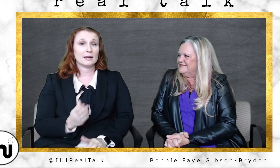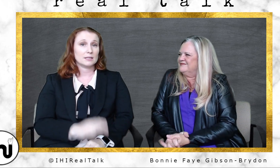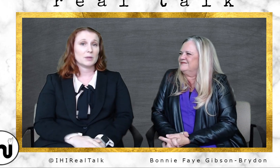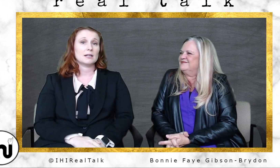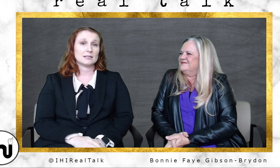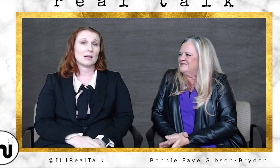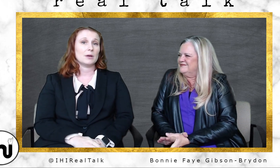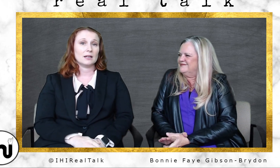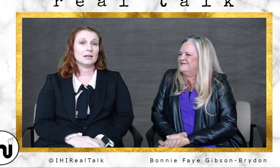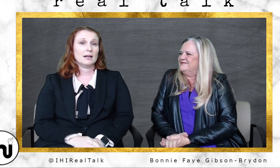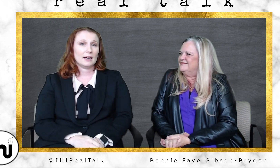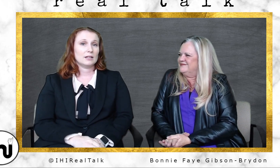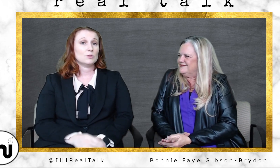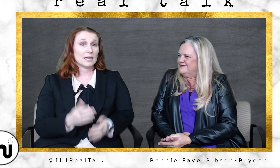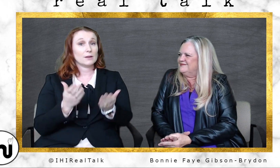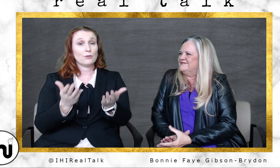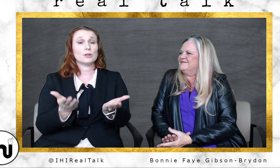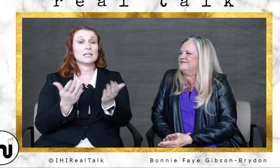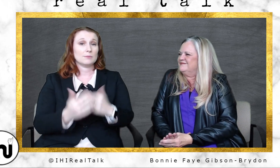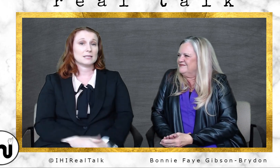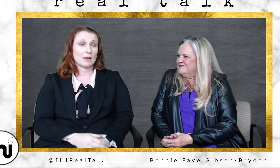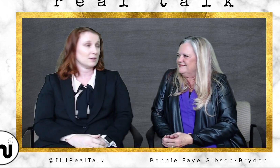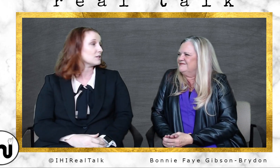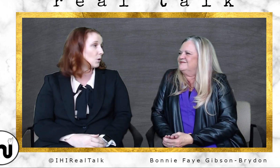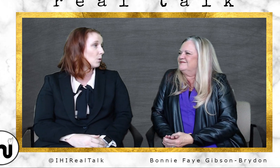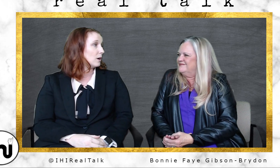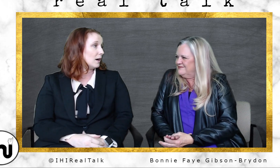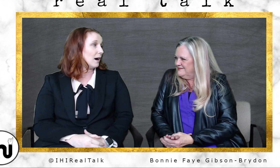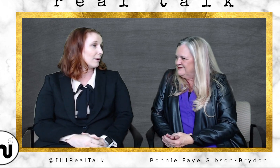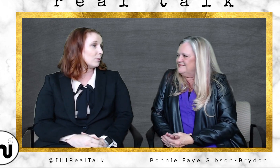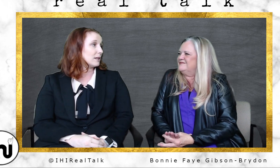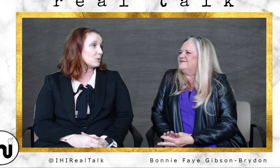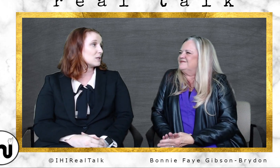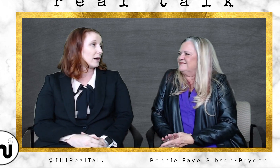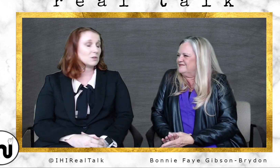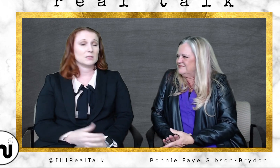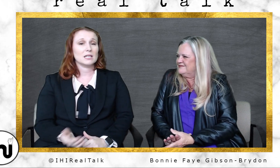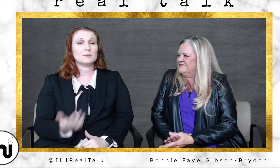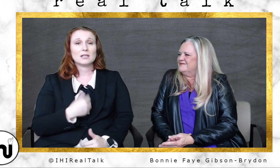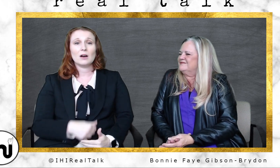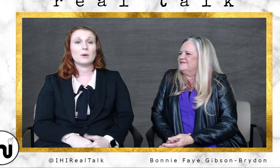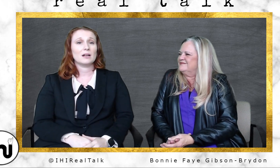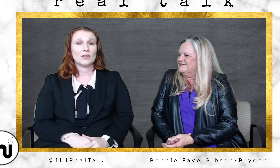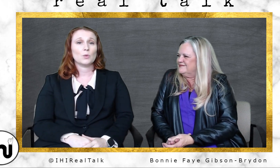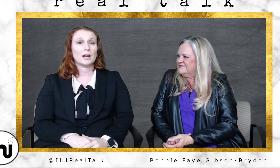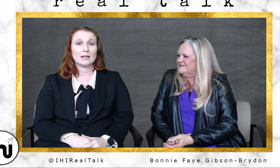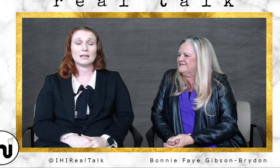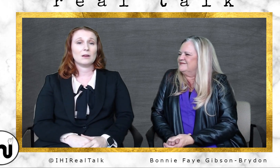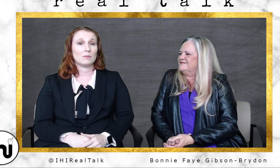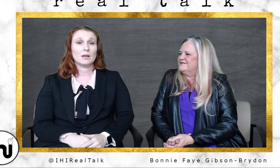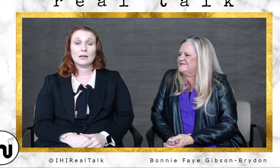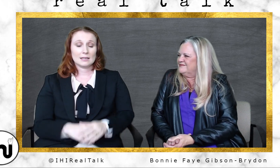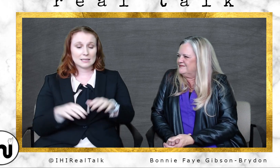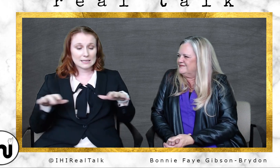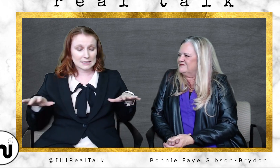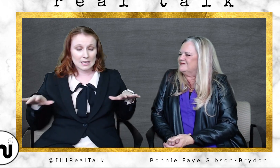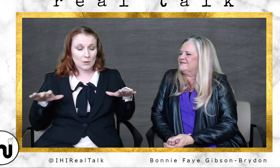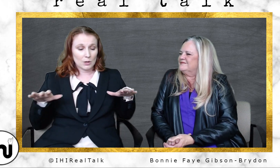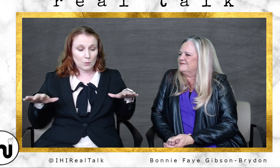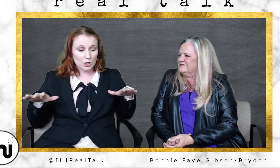independent assignment, and you signed up for a teamed assignment, so I really respect when teams come in and they're ready to get... because this is when, you're